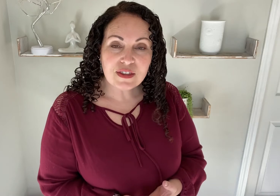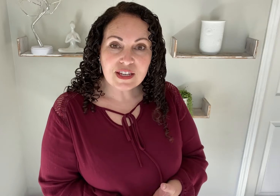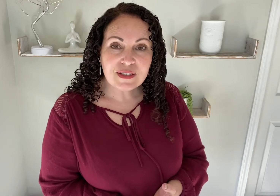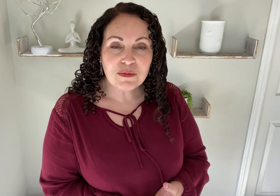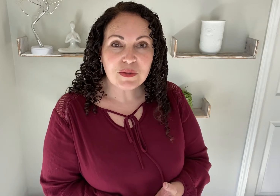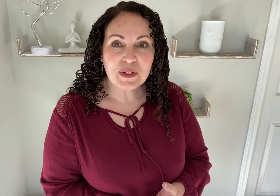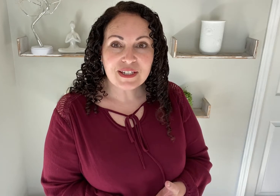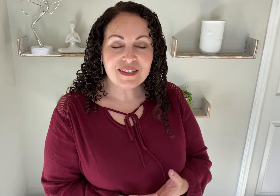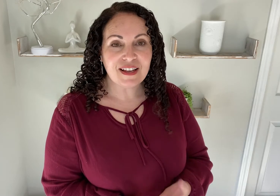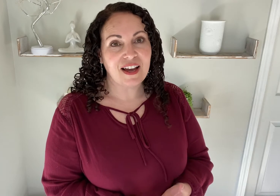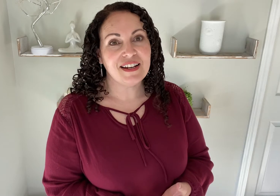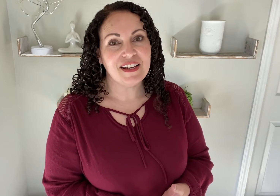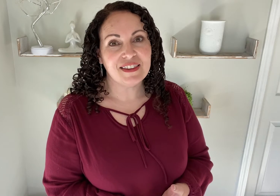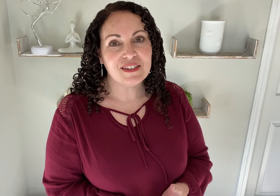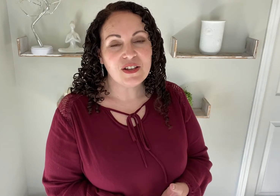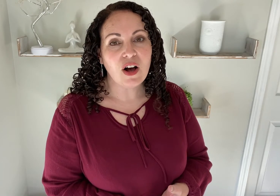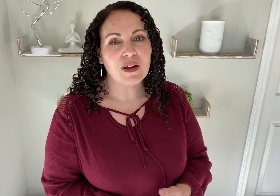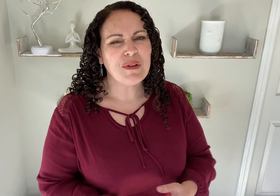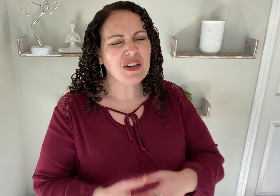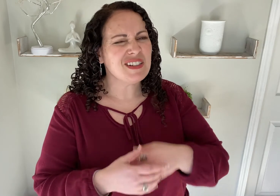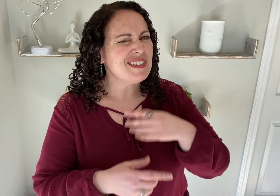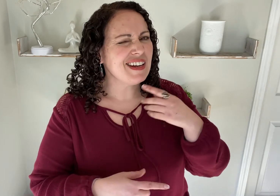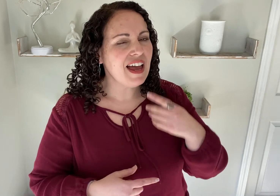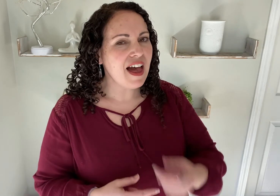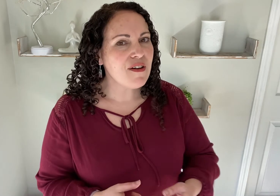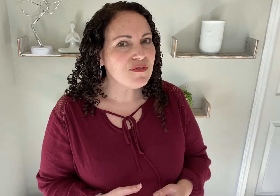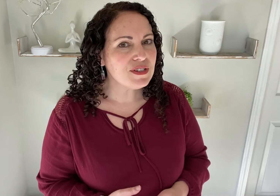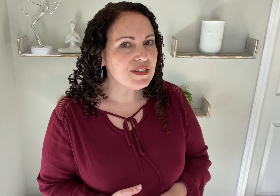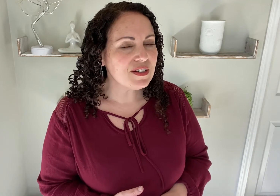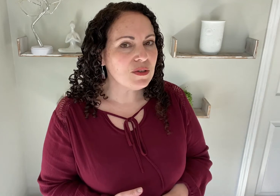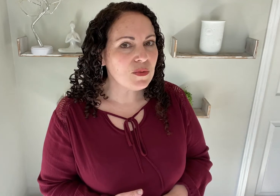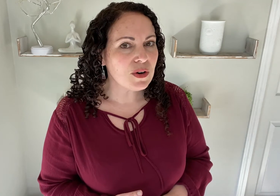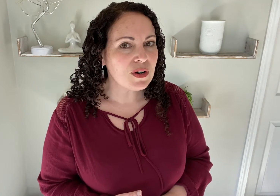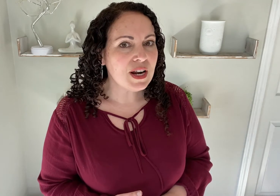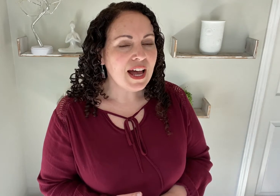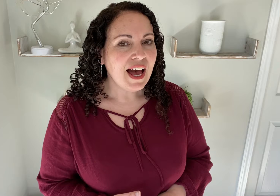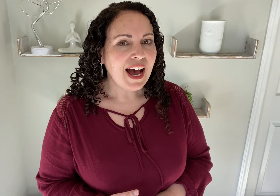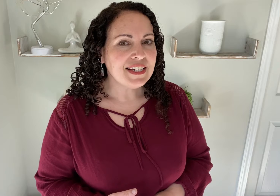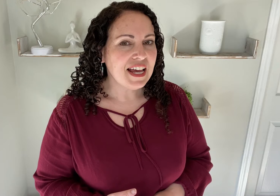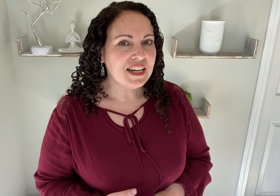the things that we are going to sign in the song. I'm not going to sign every single word. I tend